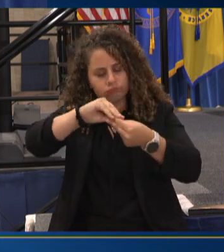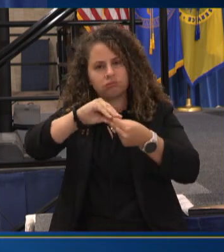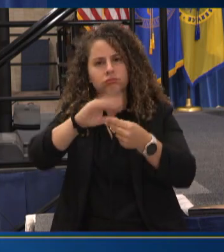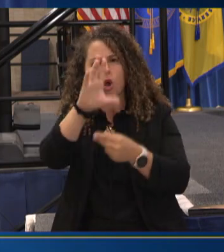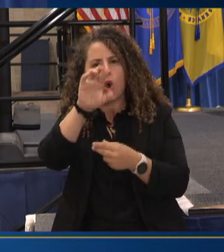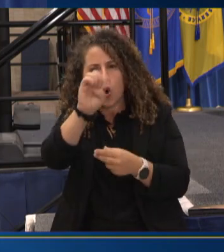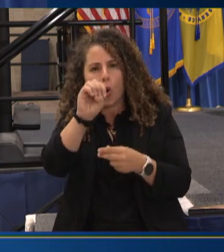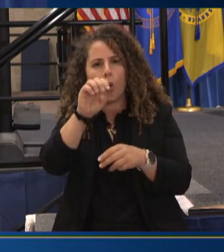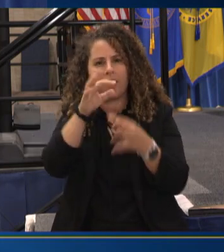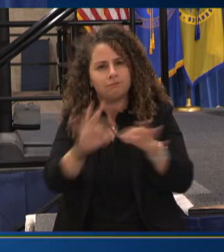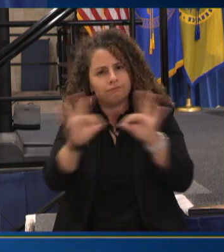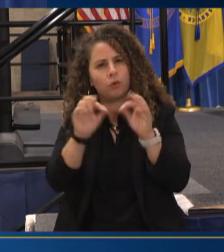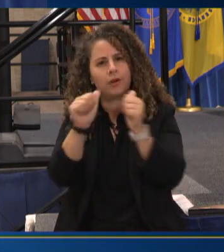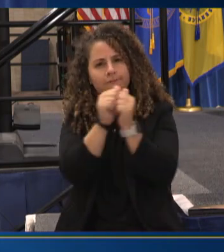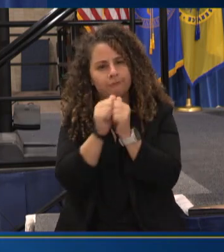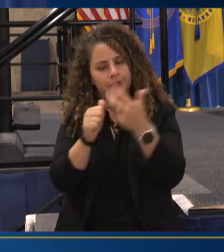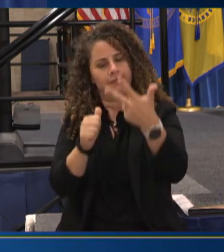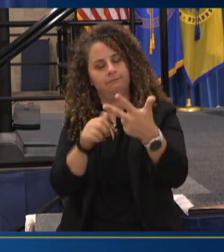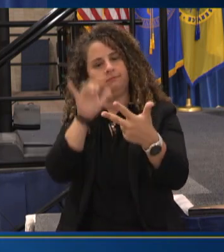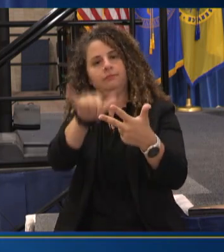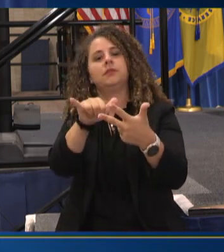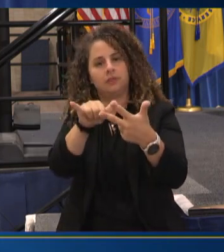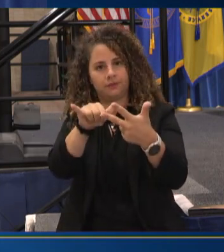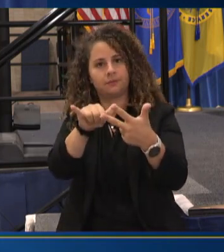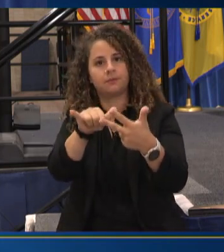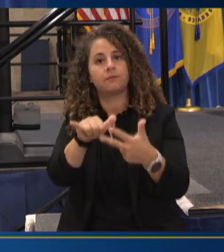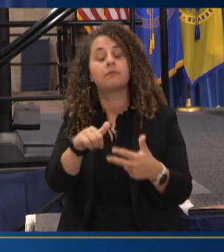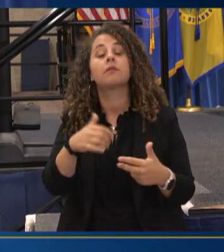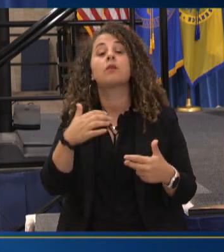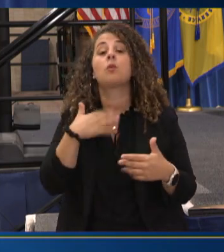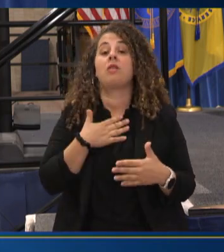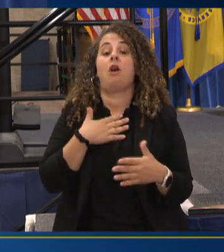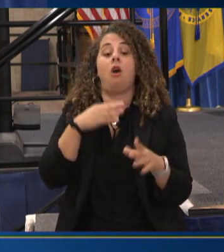We know that with the greatest exposure of